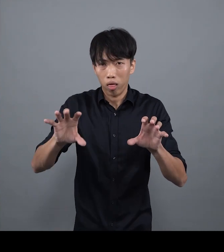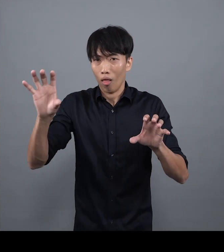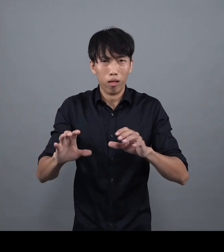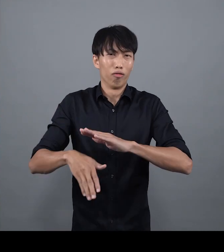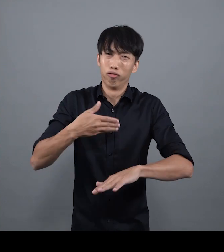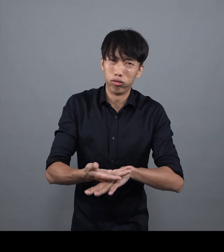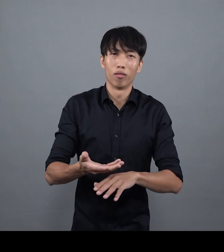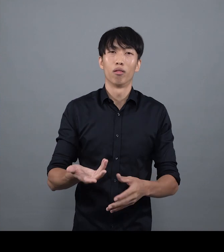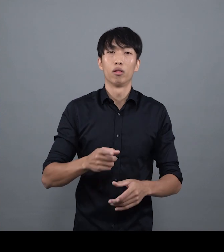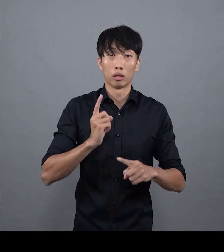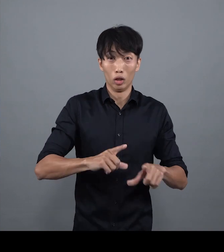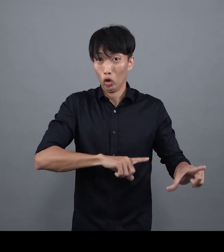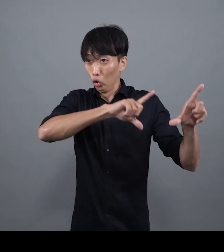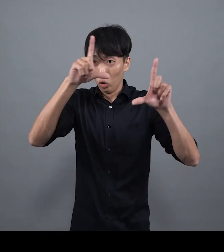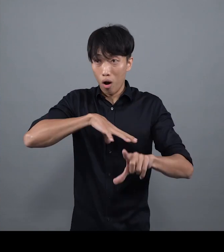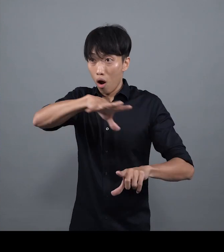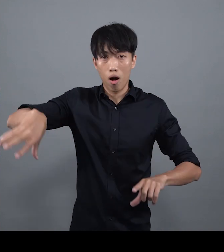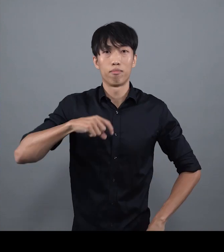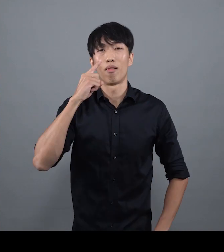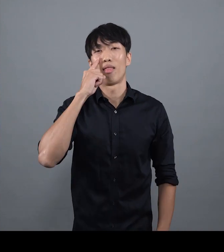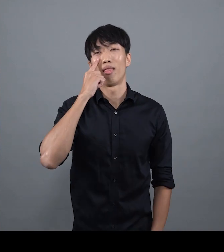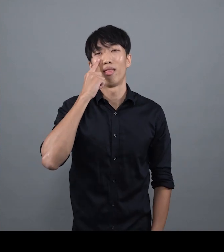This is an element of everyday life that’s just invisible to us